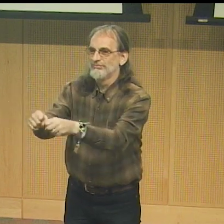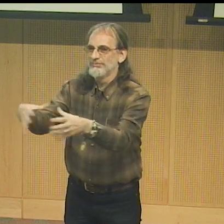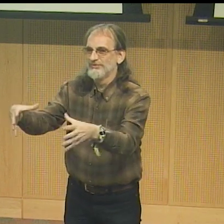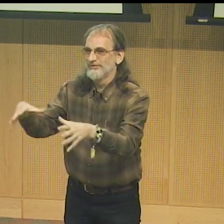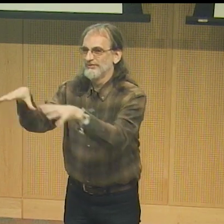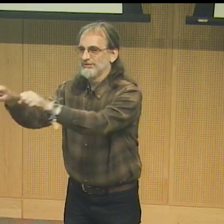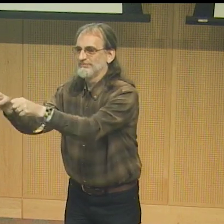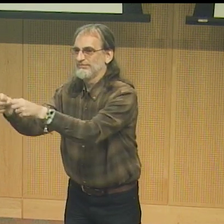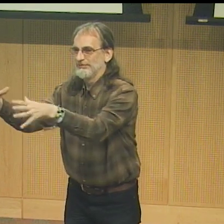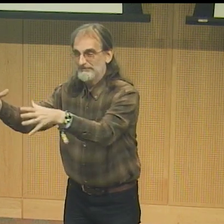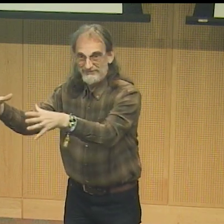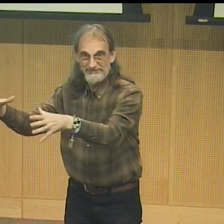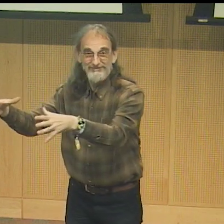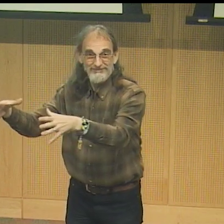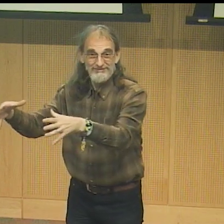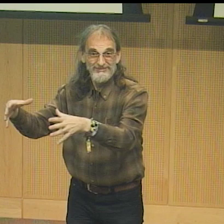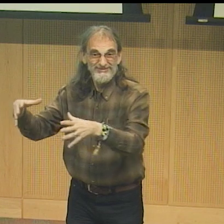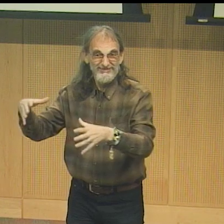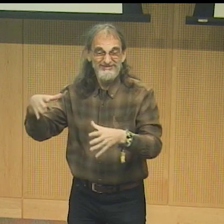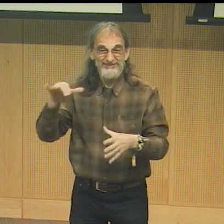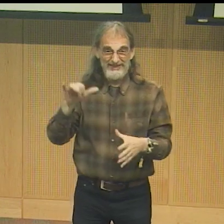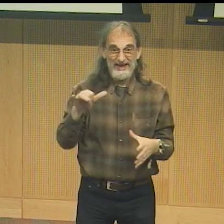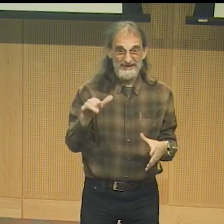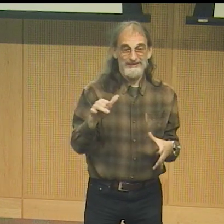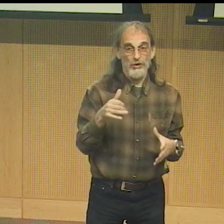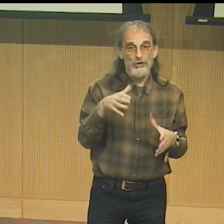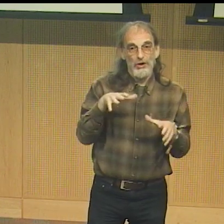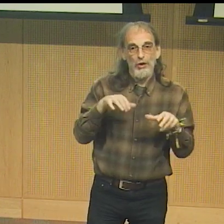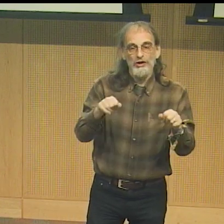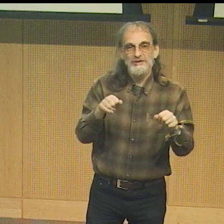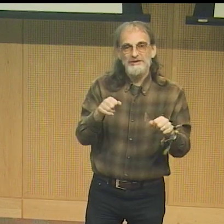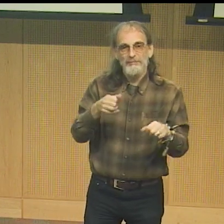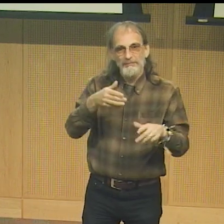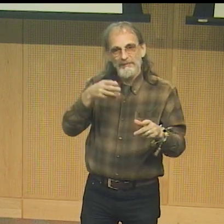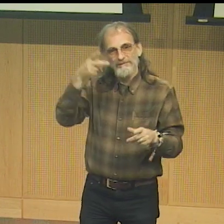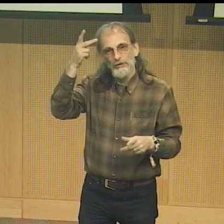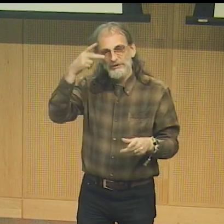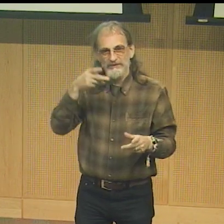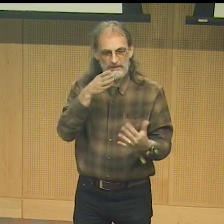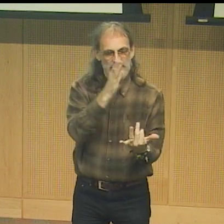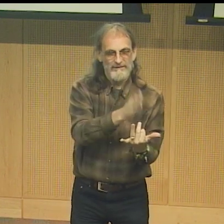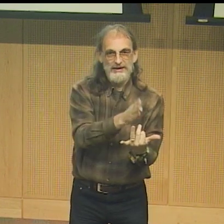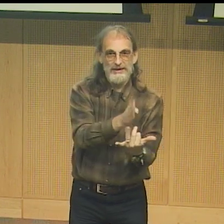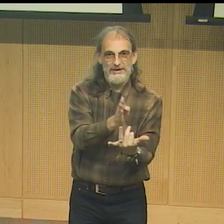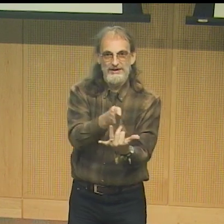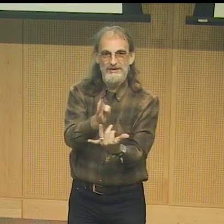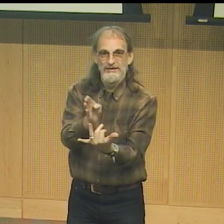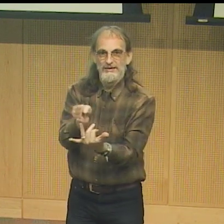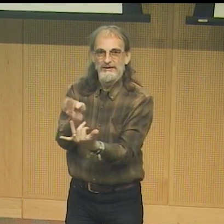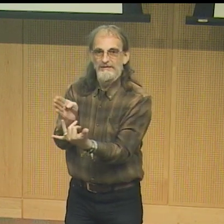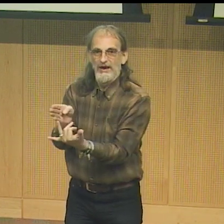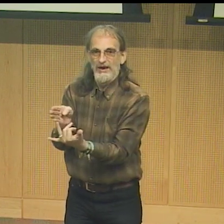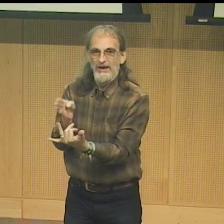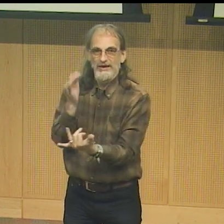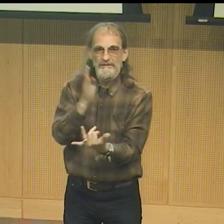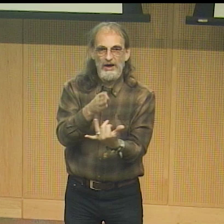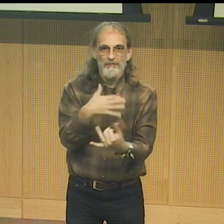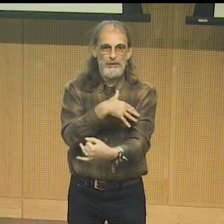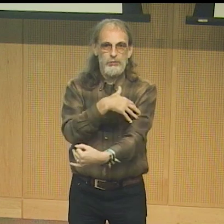the colonization to happen at a deeper, faster level. So, that's one of the purposes of colonization is to divide